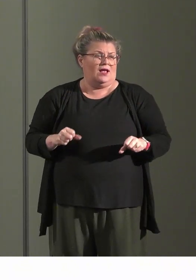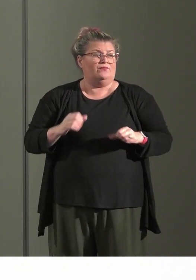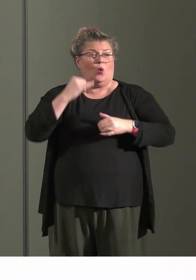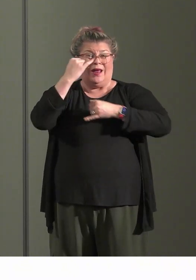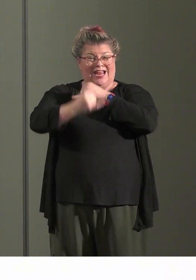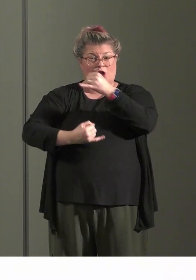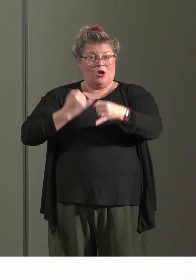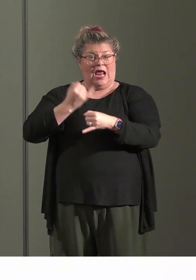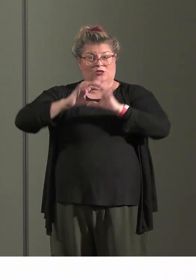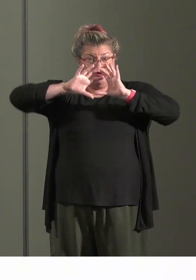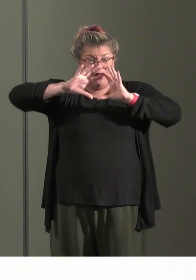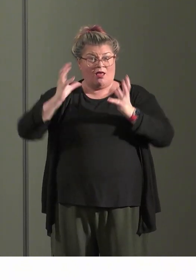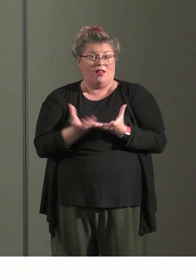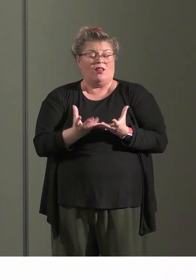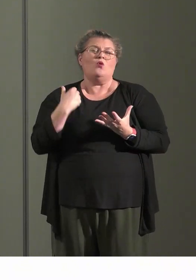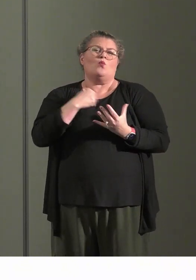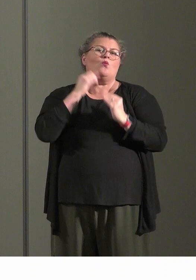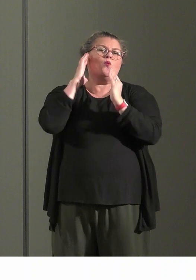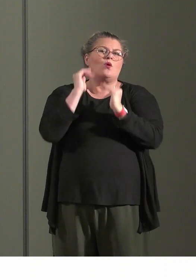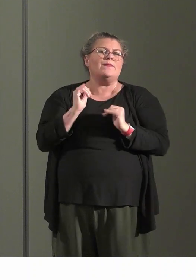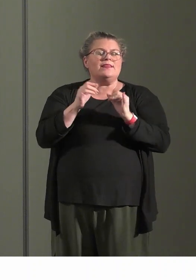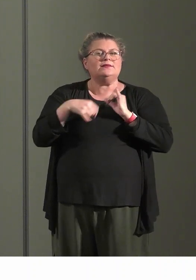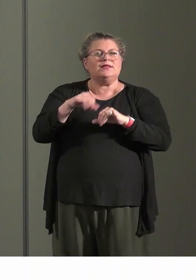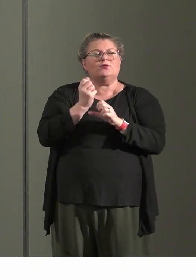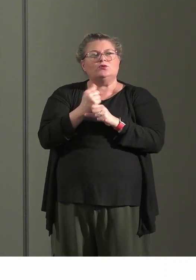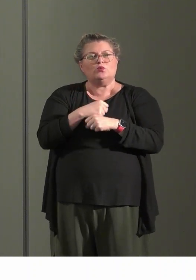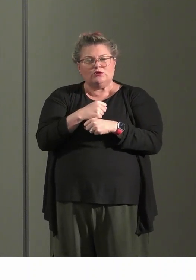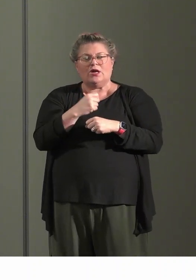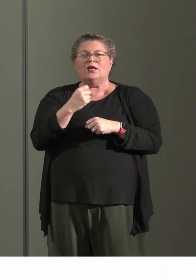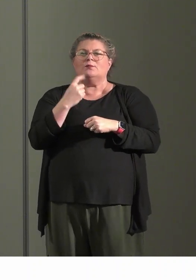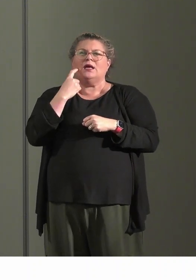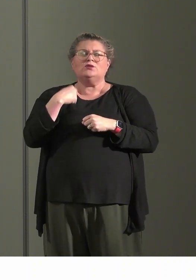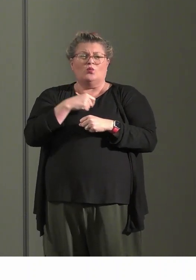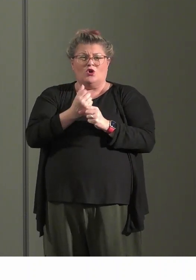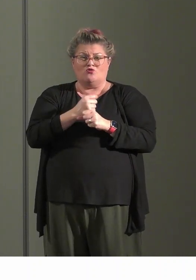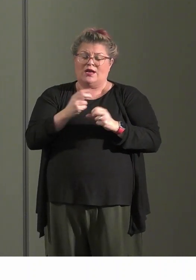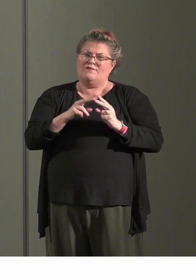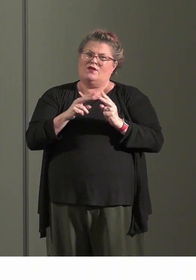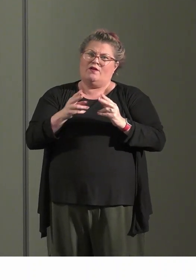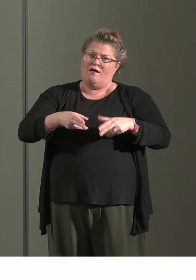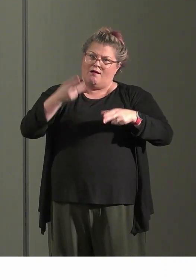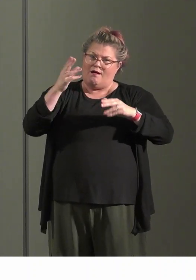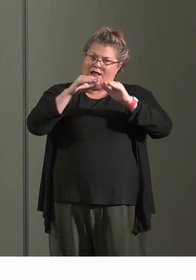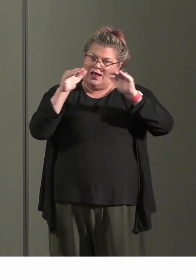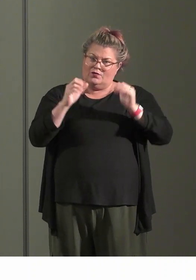that the standards we create because we create it at a very high-level. With a lot of a credit and